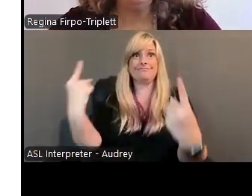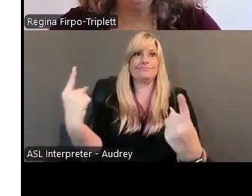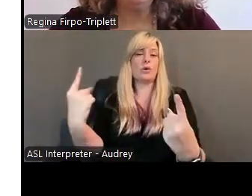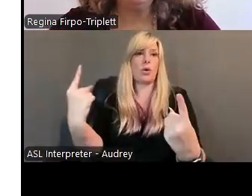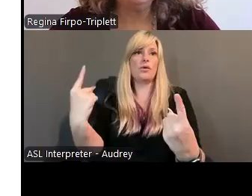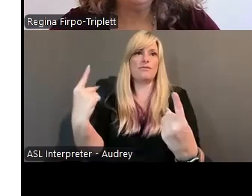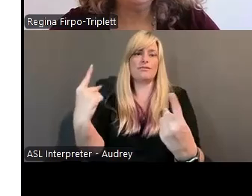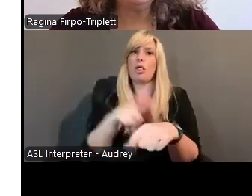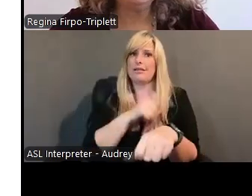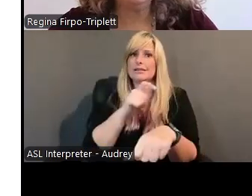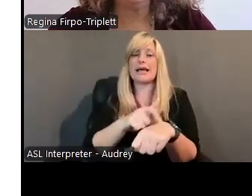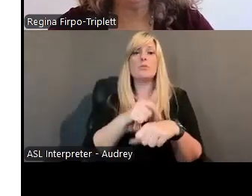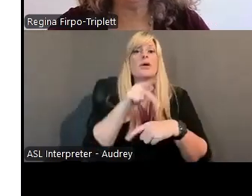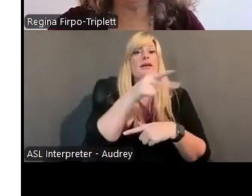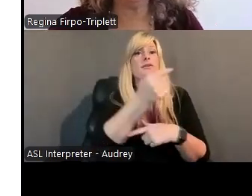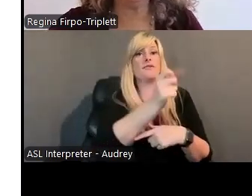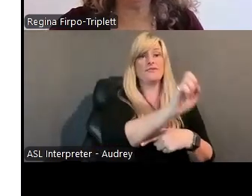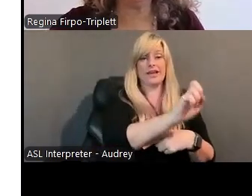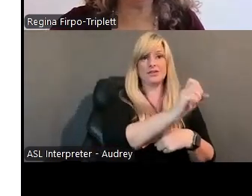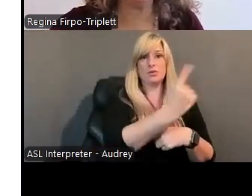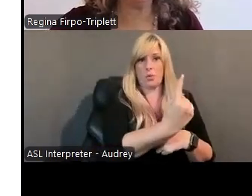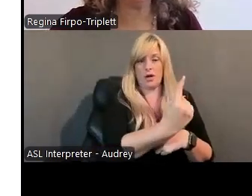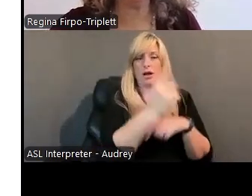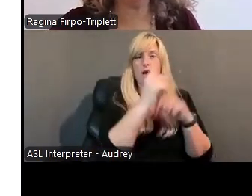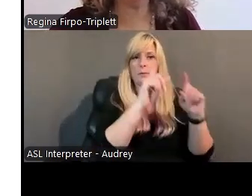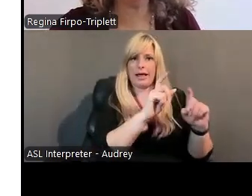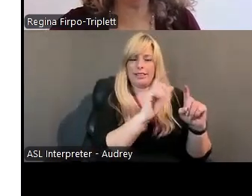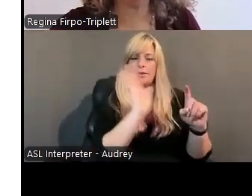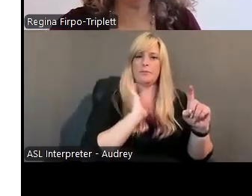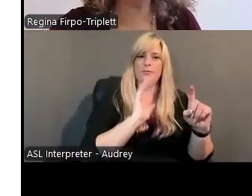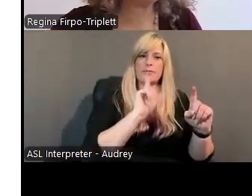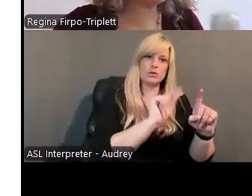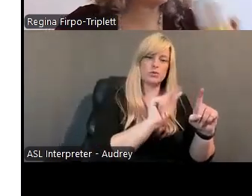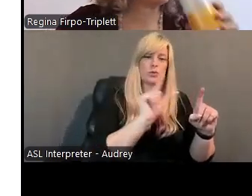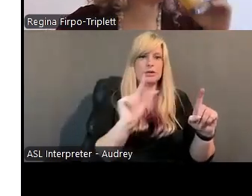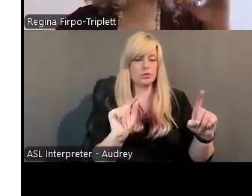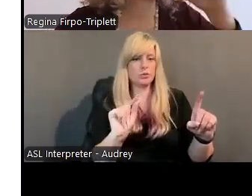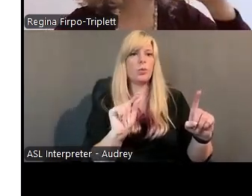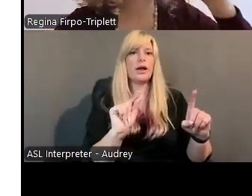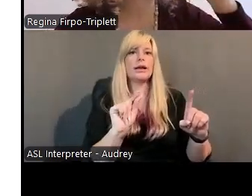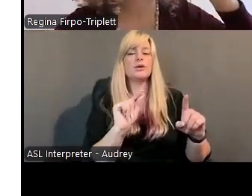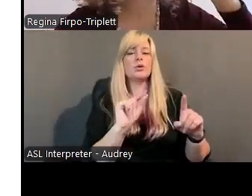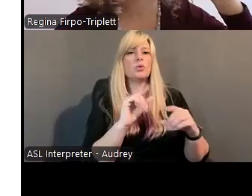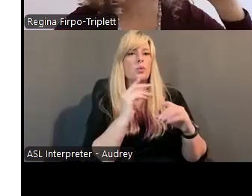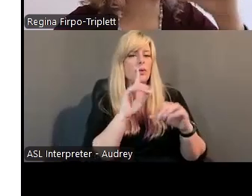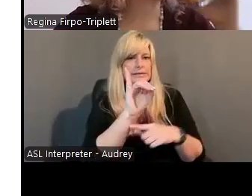one pilot way back in 2020 where we did all our usability testing, and it's been a long journey